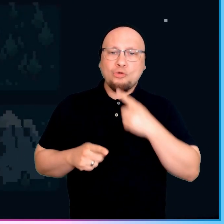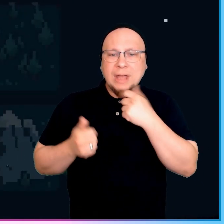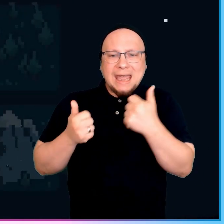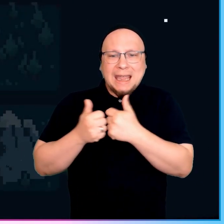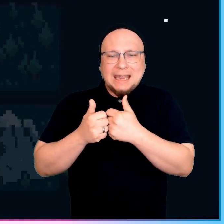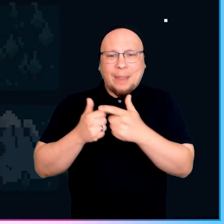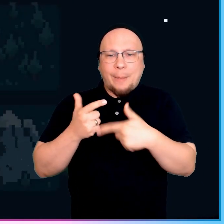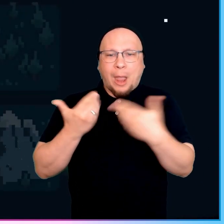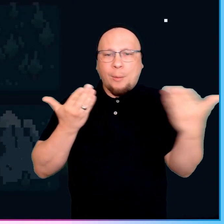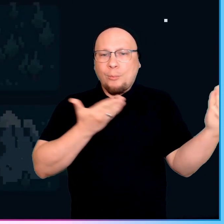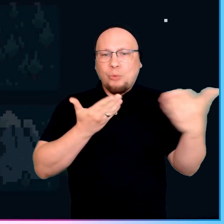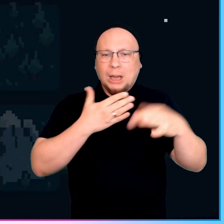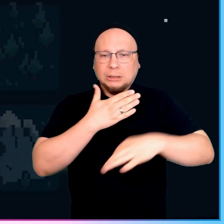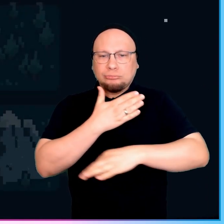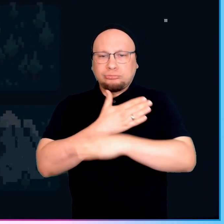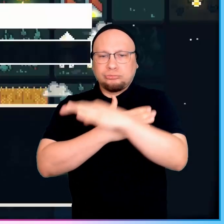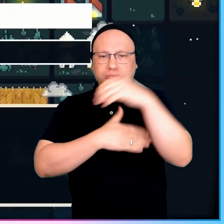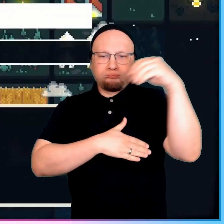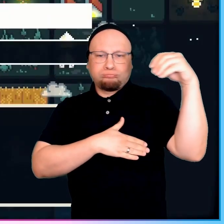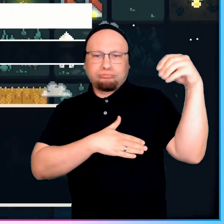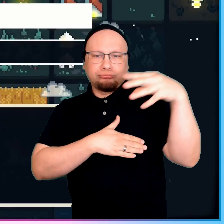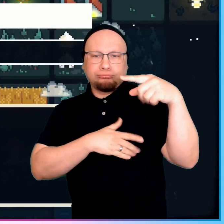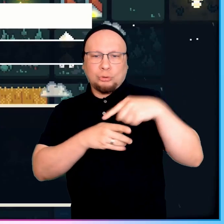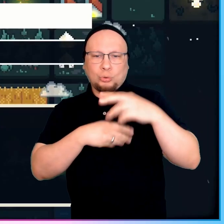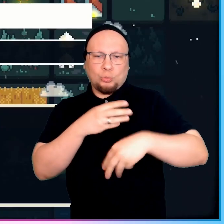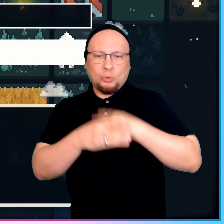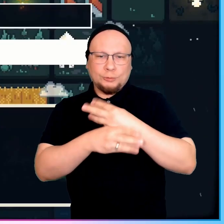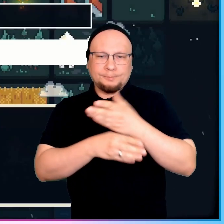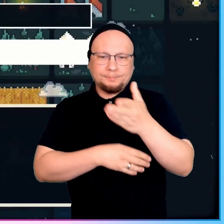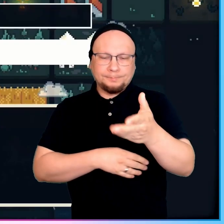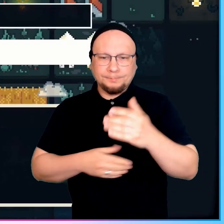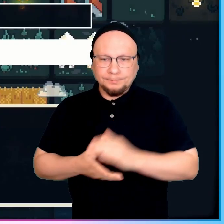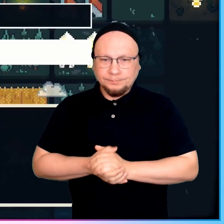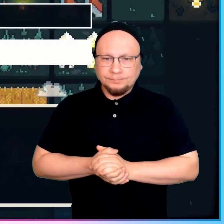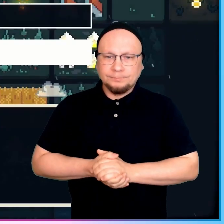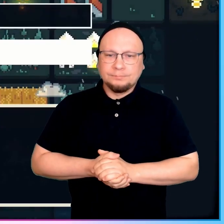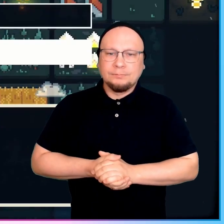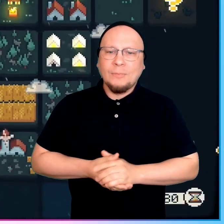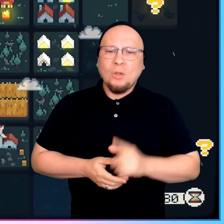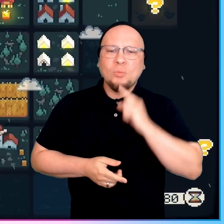I designed Dawnfolk to be the perfect entryway into the city builder strategy game genre.